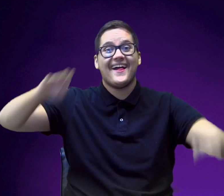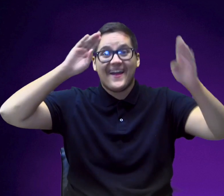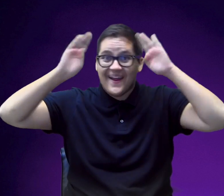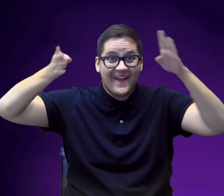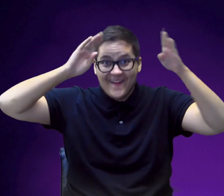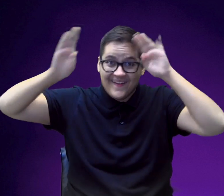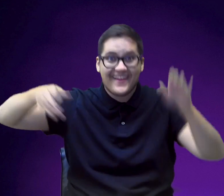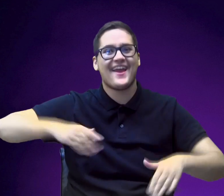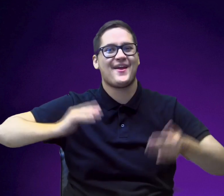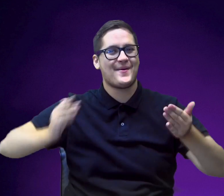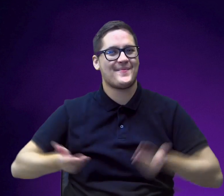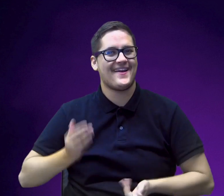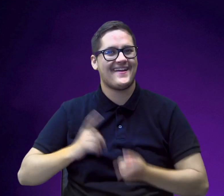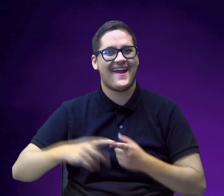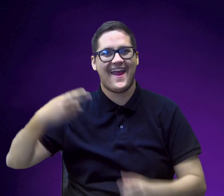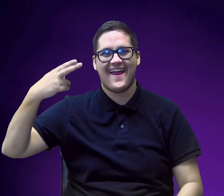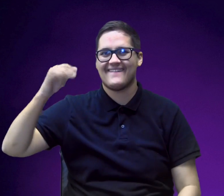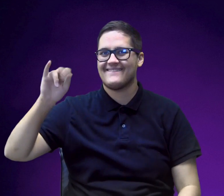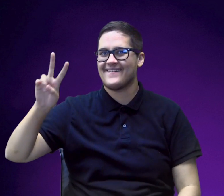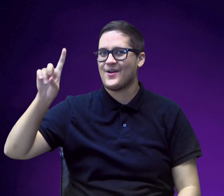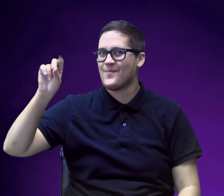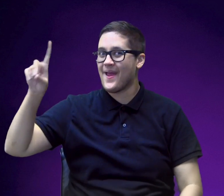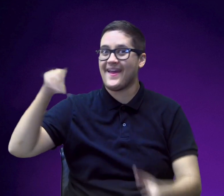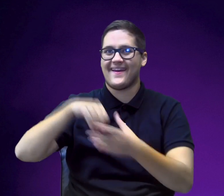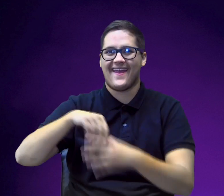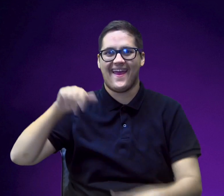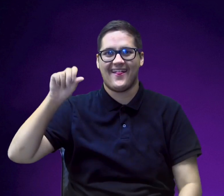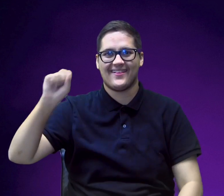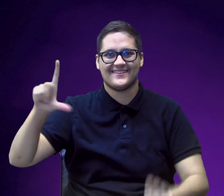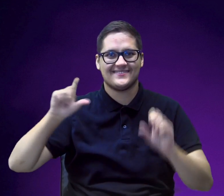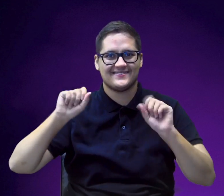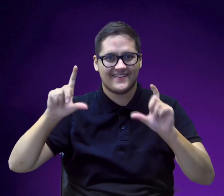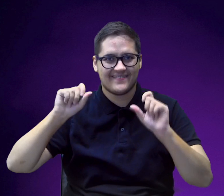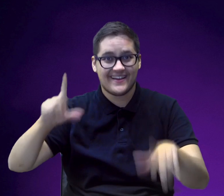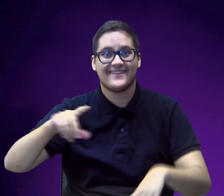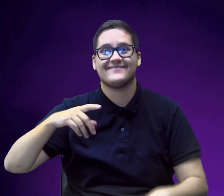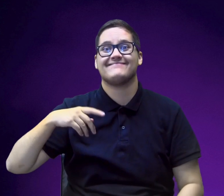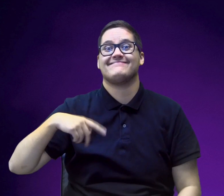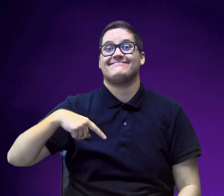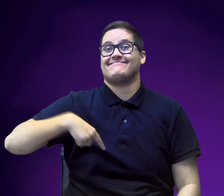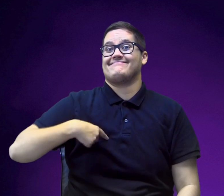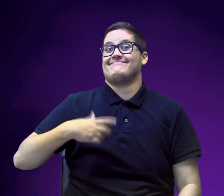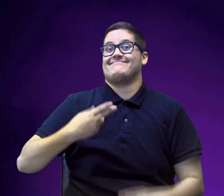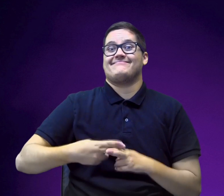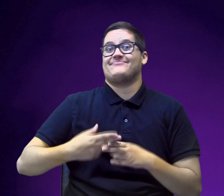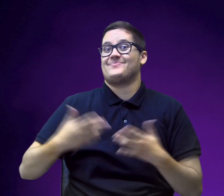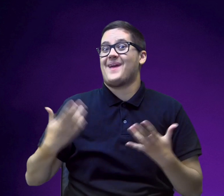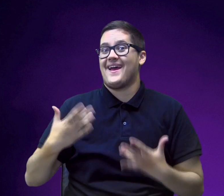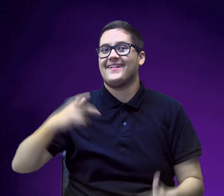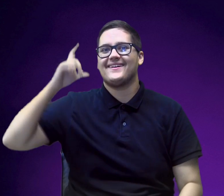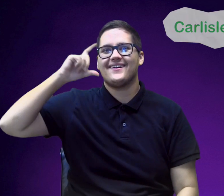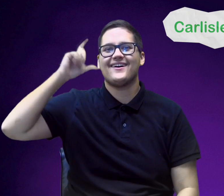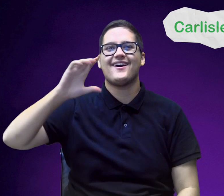Hello hello! Welcome to HIV 101 in ASL video series! My name is: